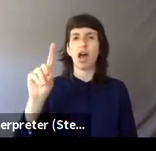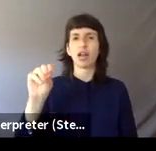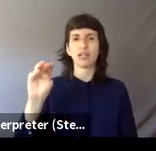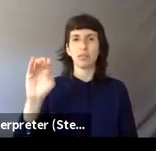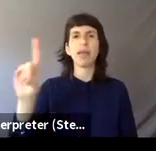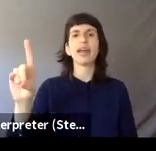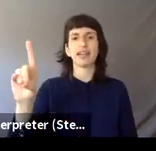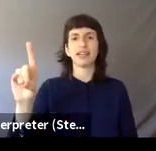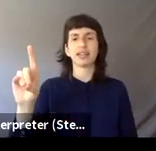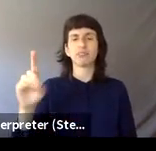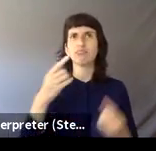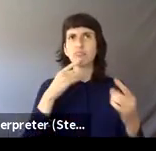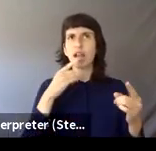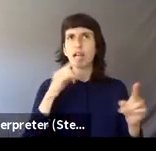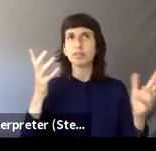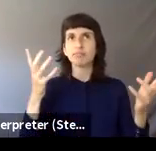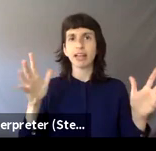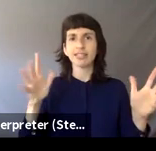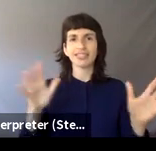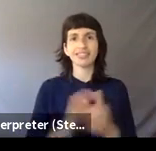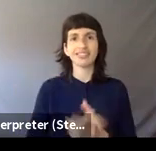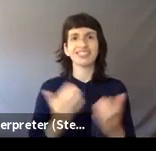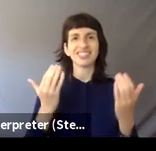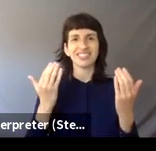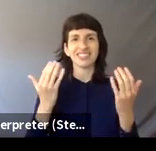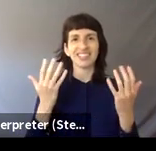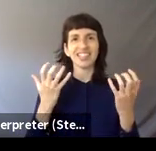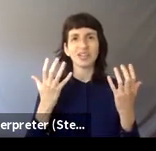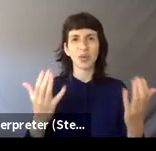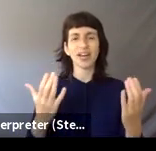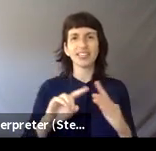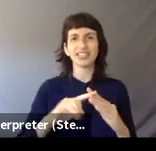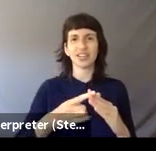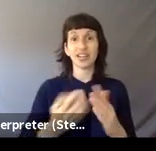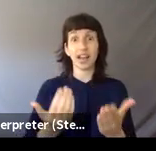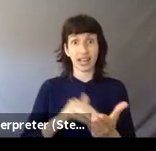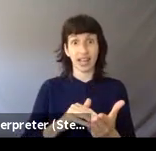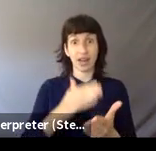content at your own pace and a little bit more in depth, make sure you sign up for those on demand, that on demand option as well. I think that covers all of the announcements.